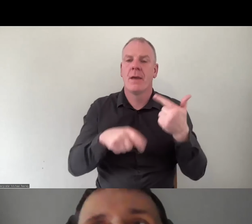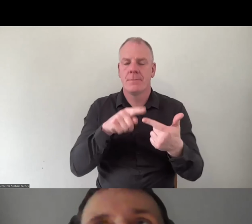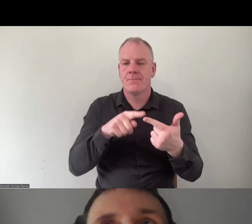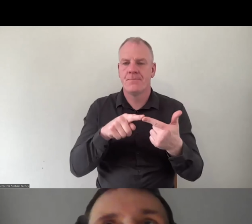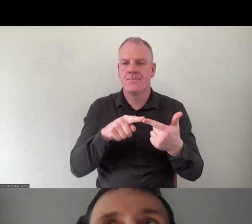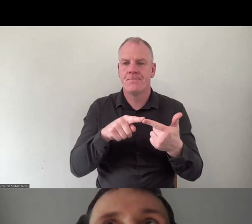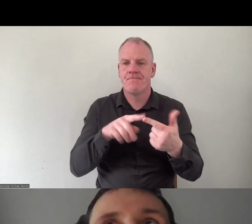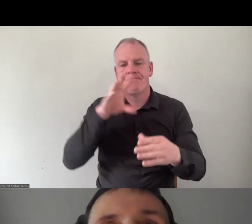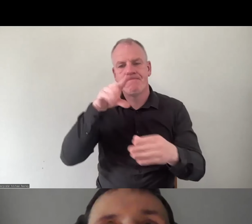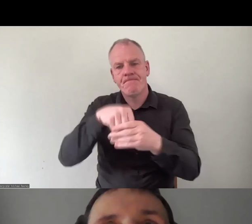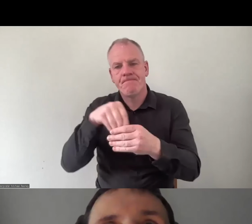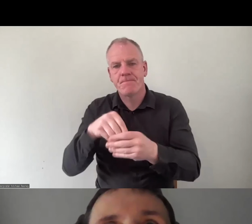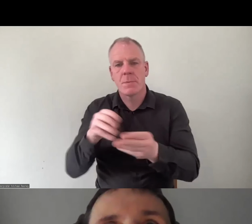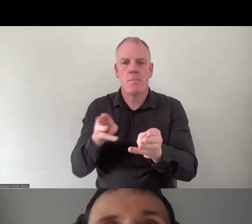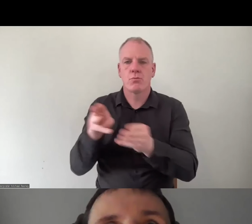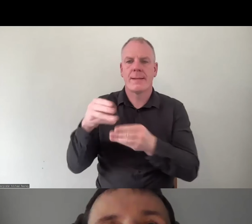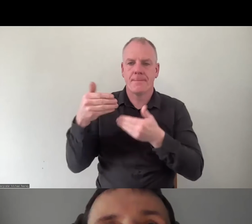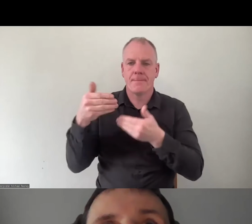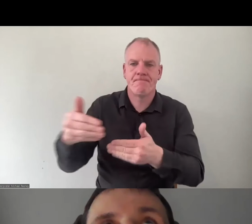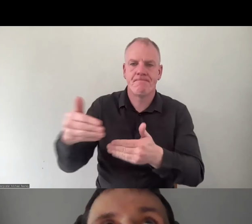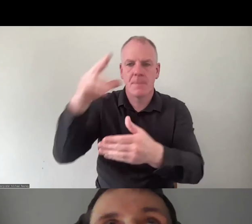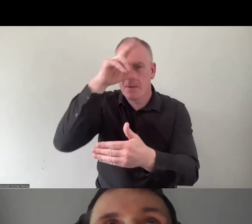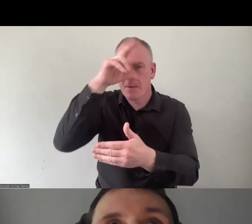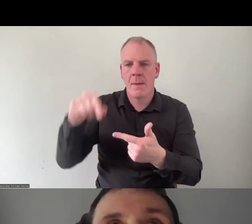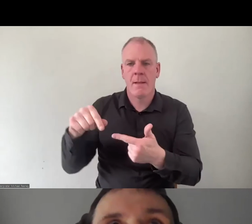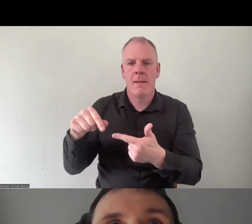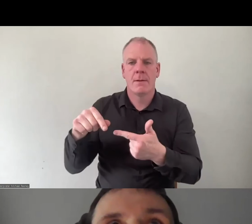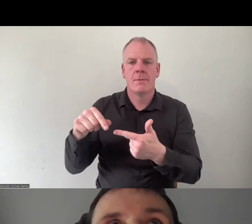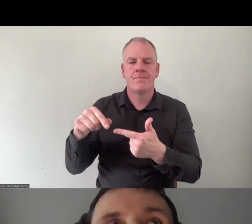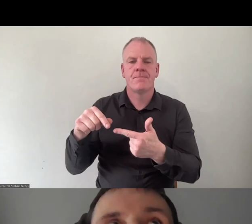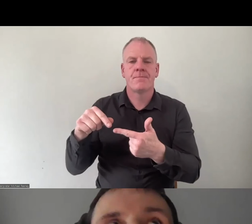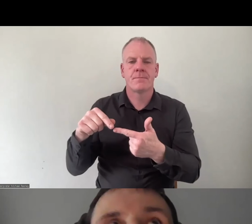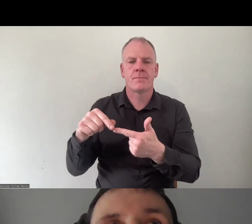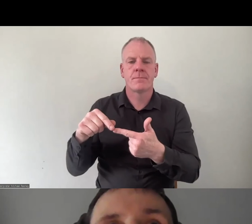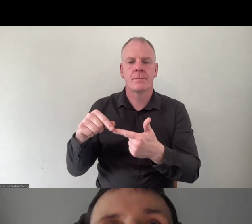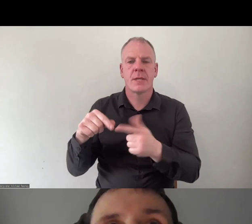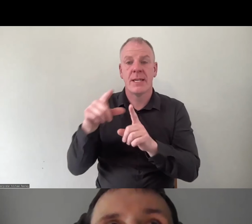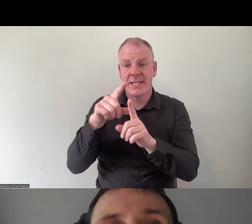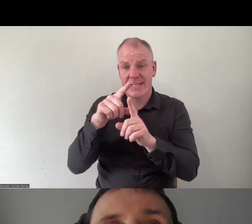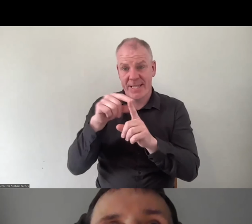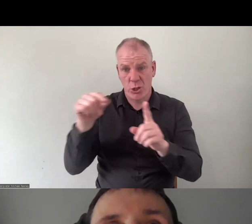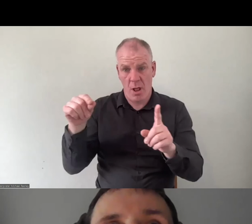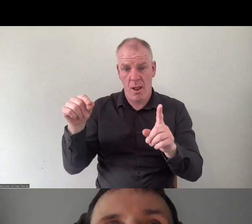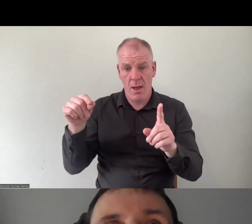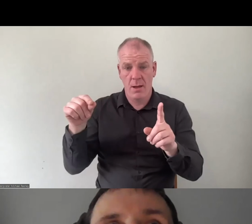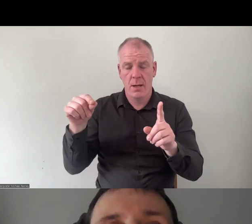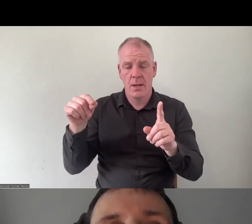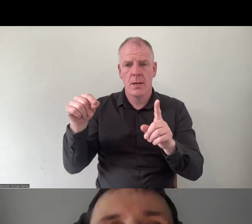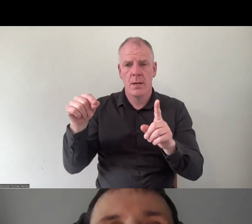some practical examples of digital and other considerations